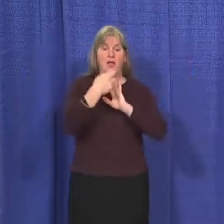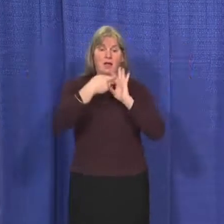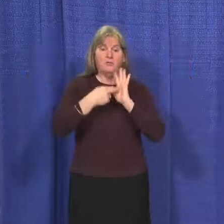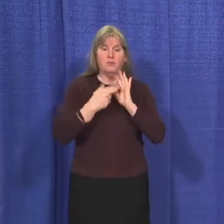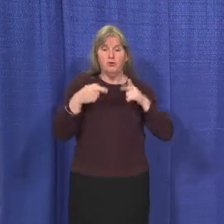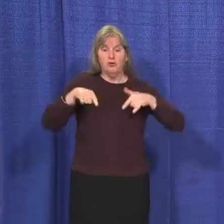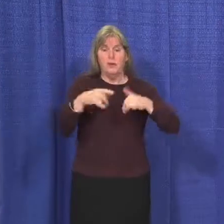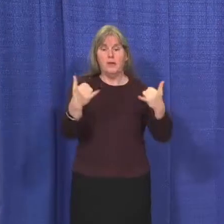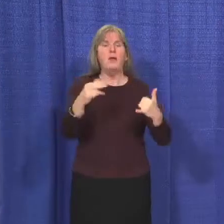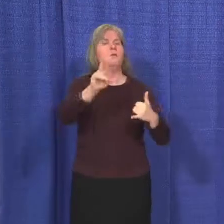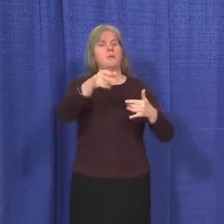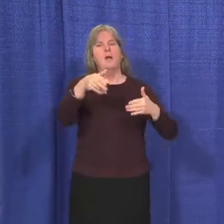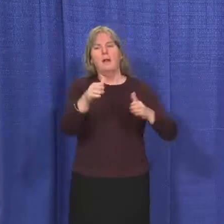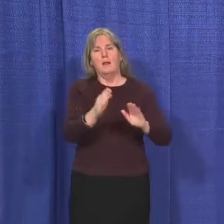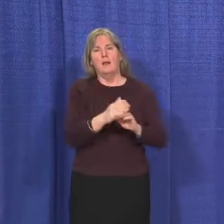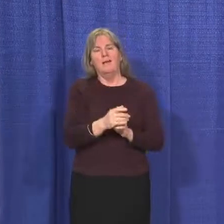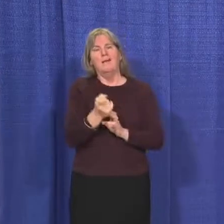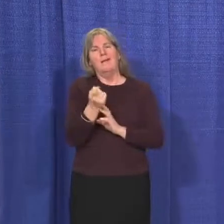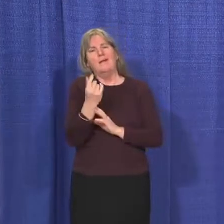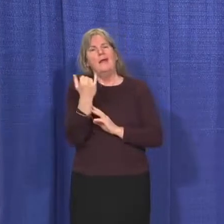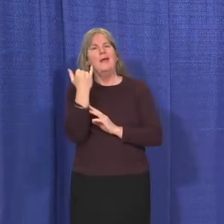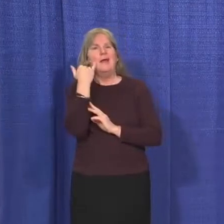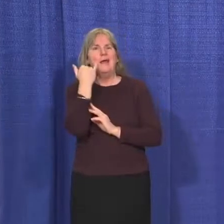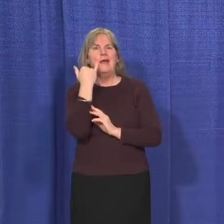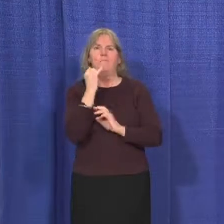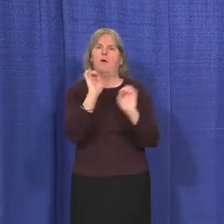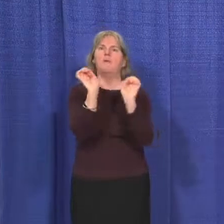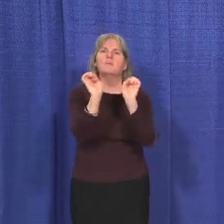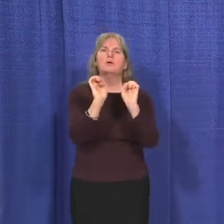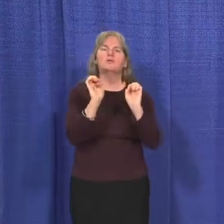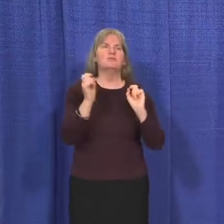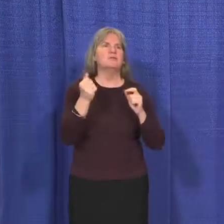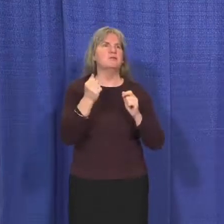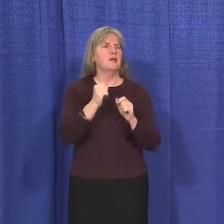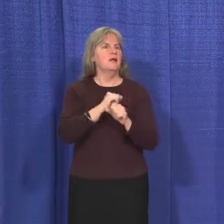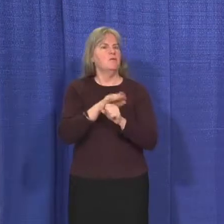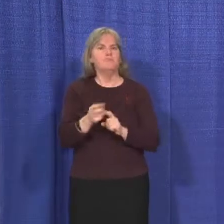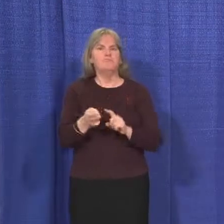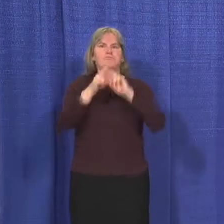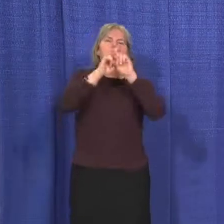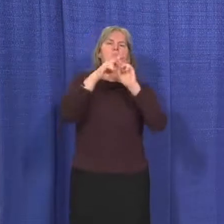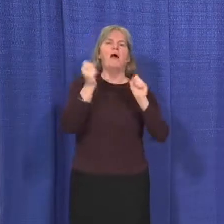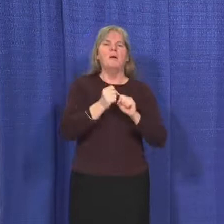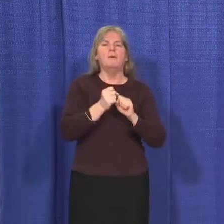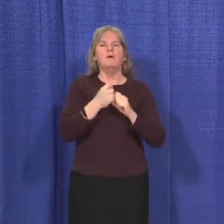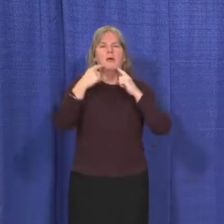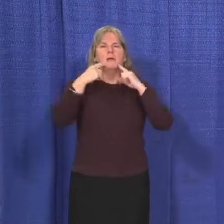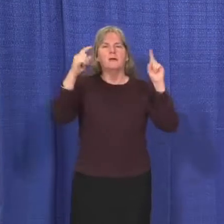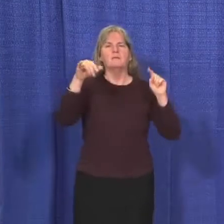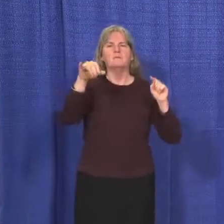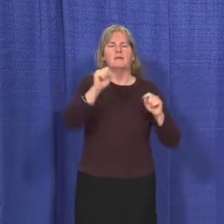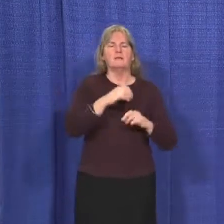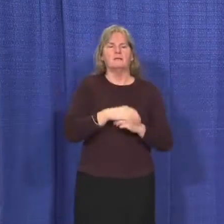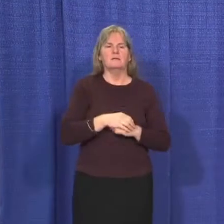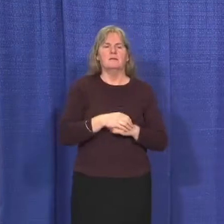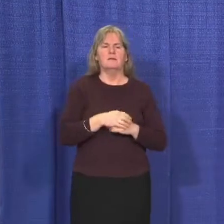measures during this period, unless changes were to be made urgently such as an aid COVID surge.